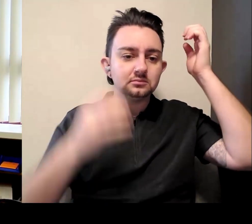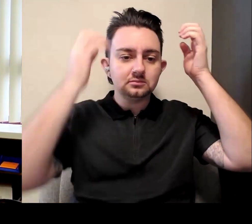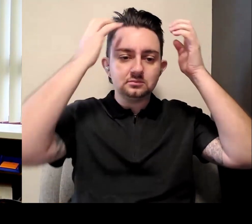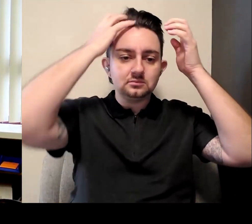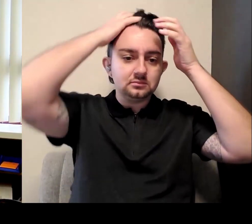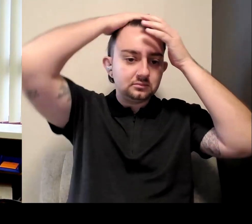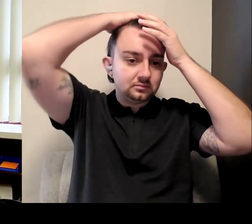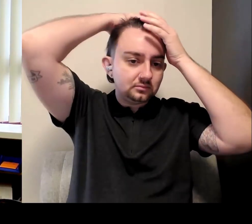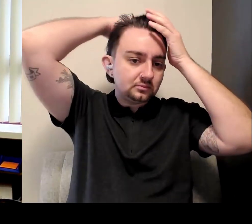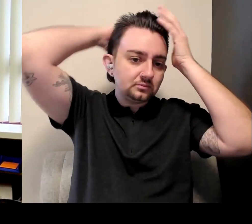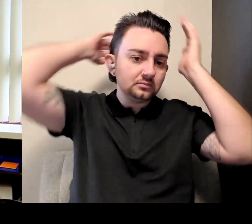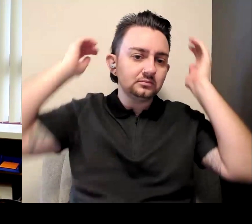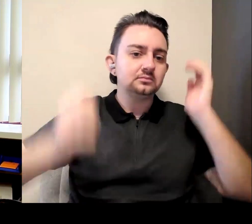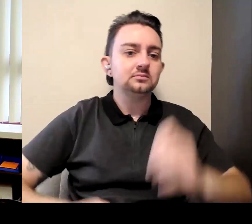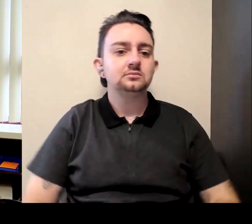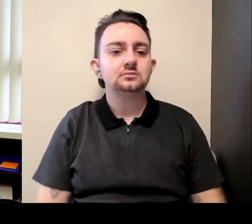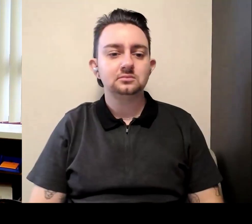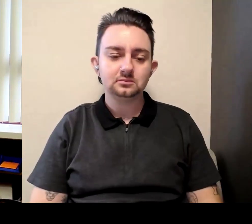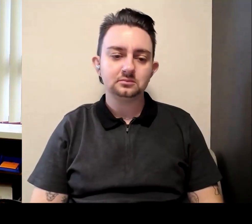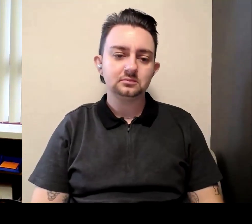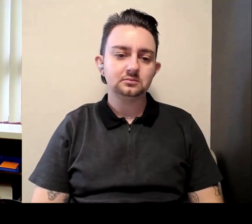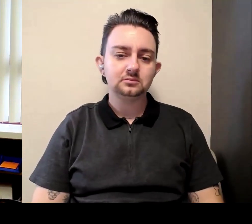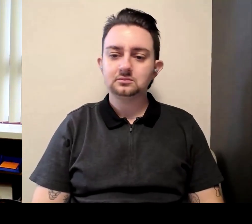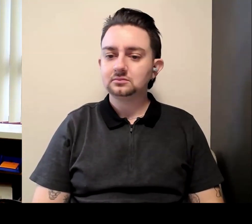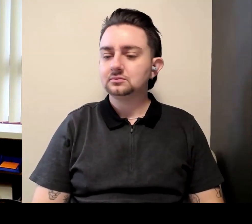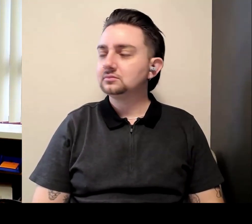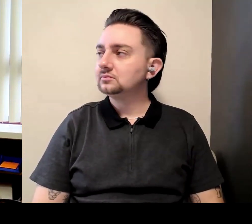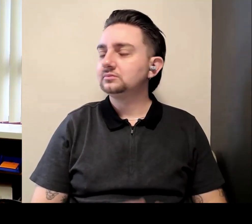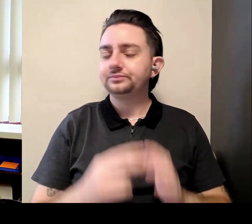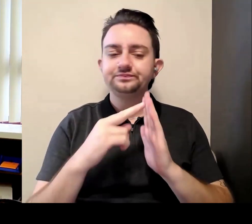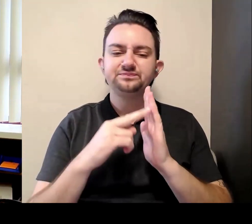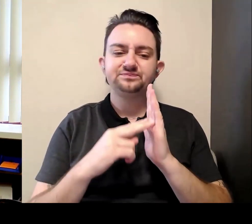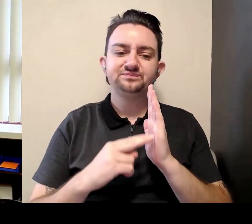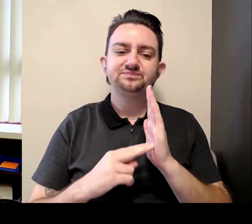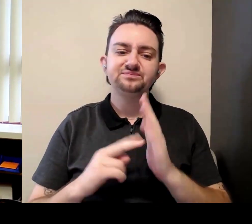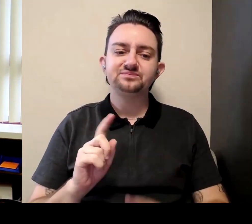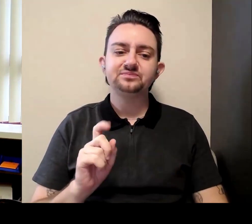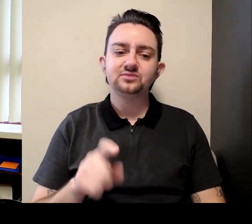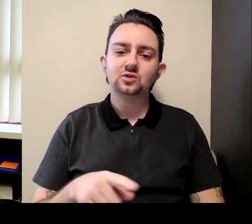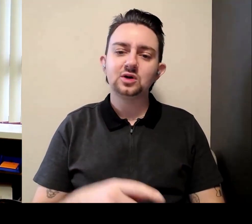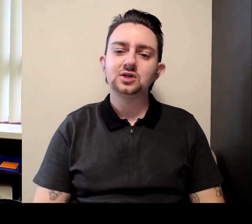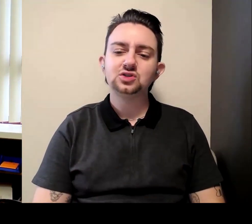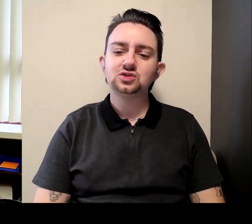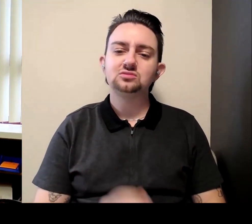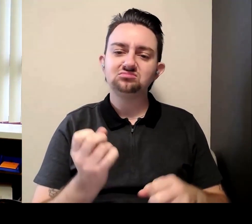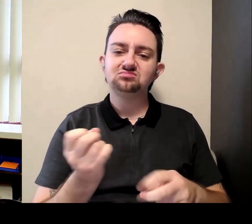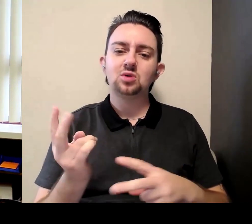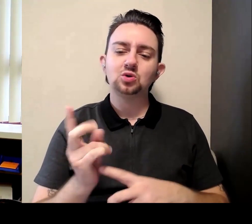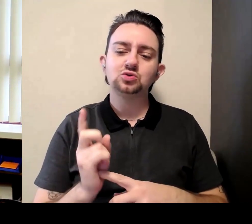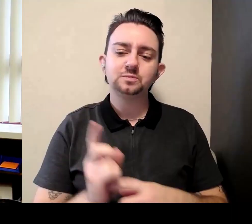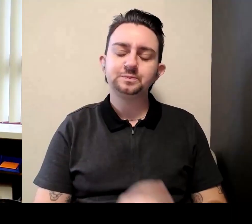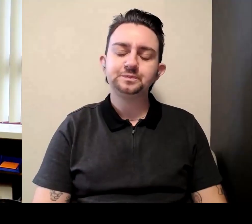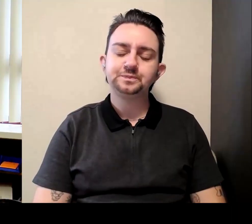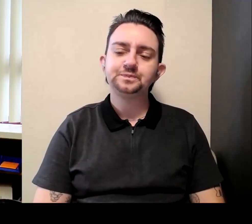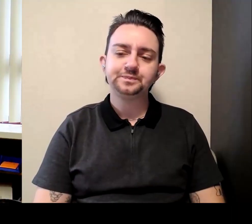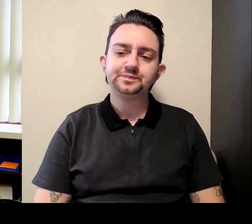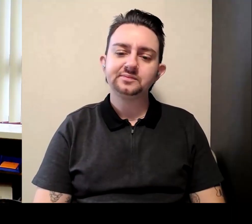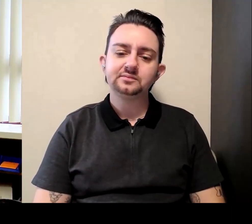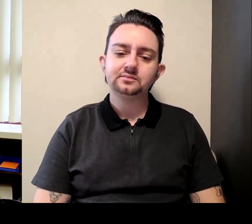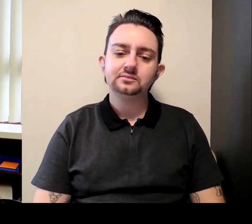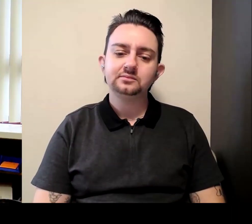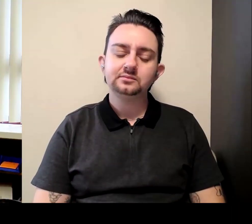Some TVI school psychs and education specialists who have been in the field for 20 plus years are not as open to looking into other areas of disability.